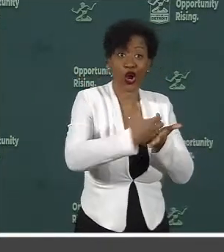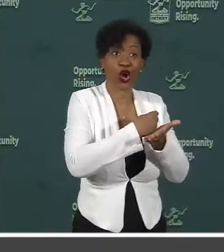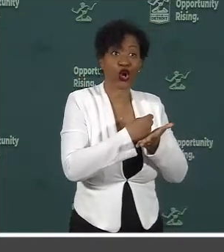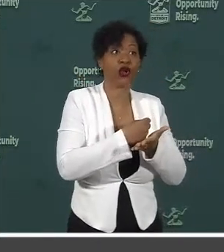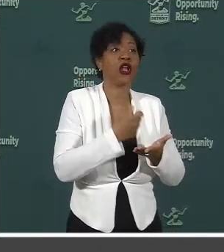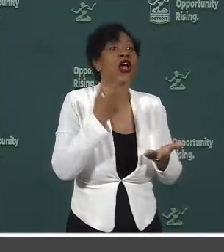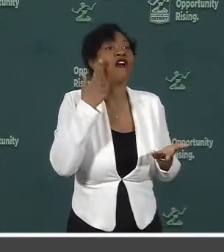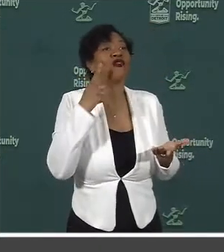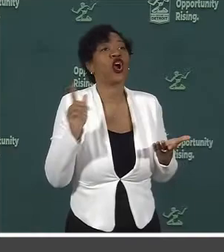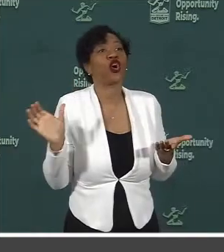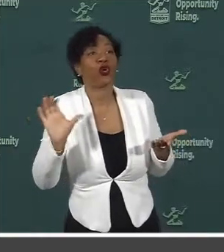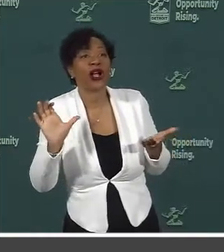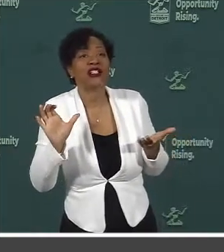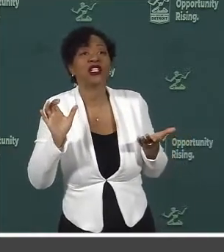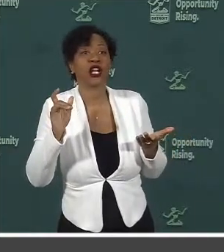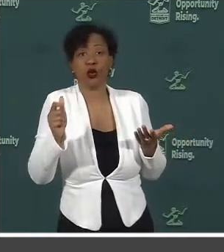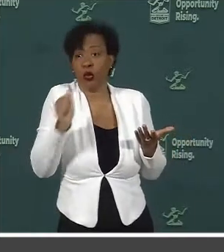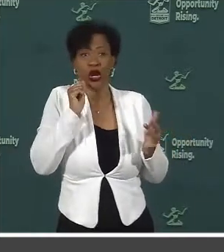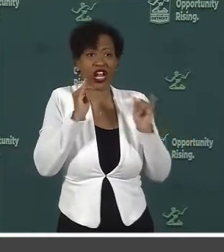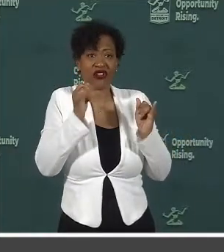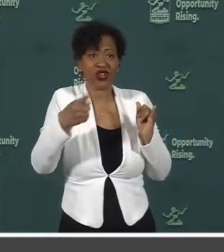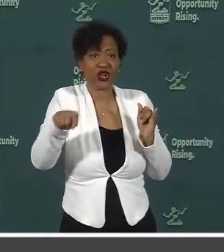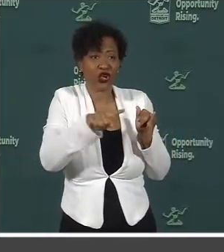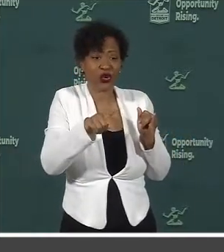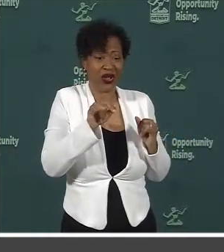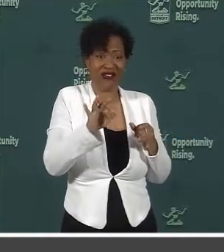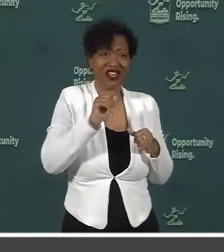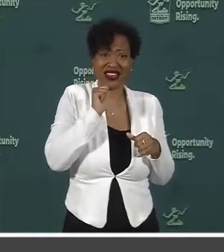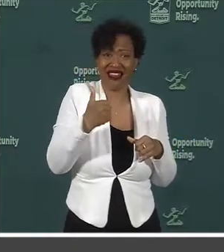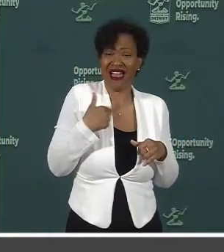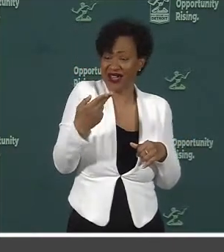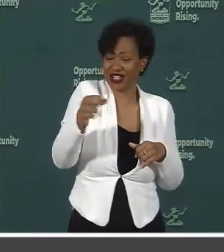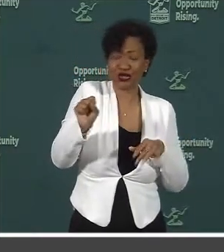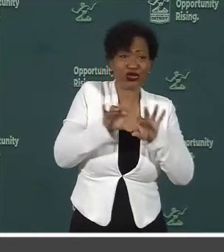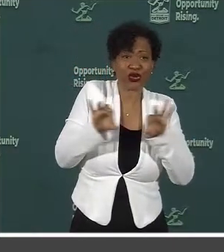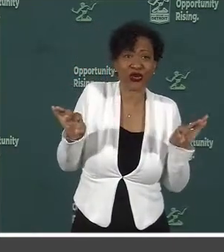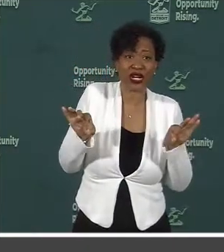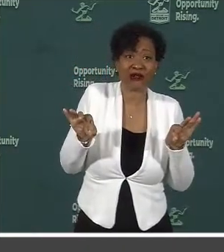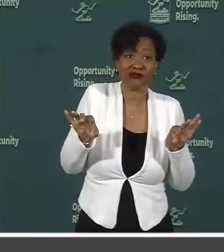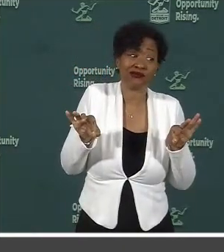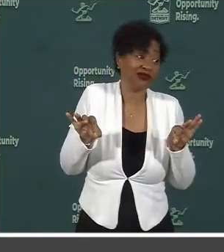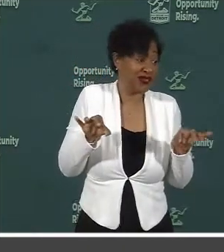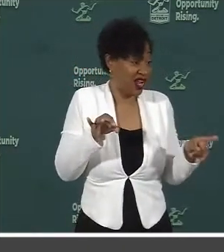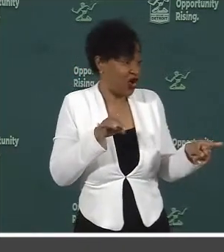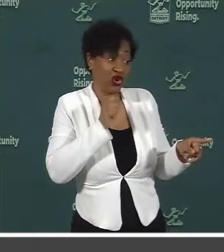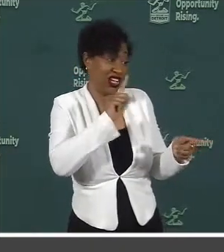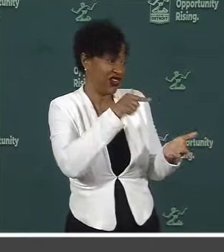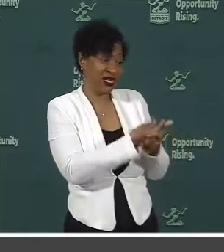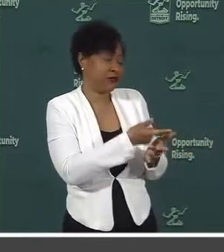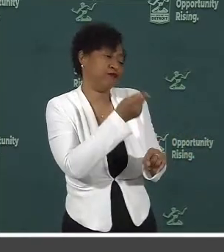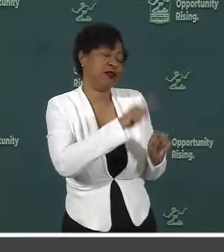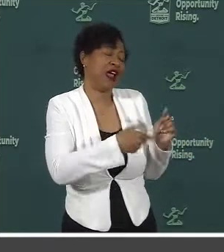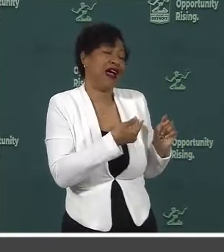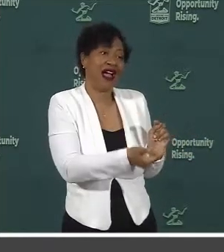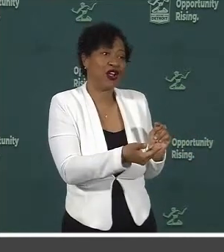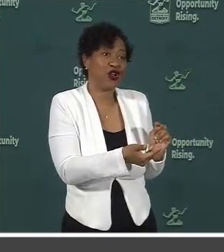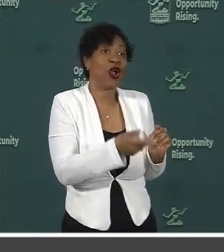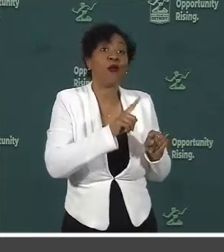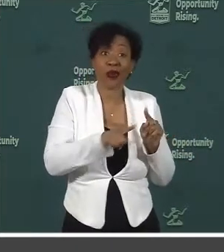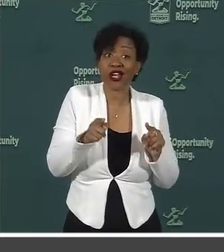INTERVIEW YOU FOR THOSE FORTY THOUSAND JOBS UNLESS YOU HAD A HIGH SCHOOL DEGREE RIGHT IT MAKES A DIFFERENCE HERE'S WHAT ELSE THEY FOUND IF YOU